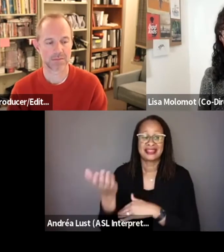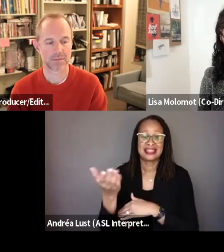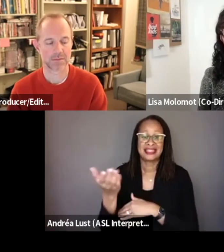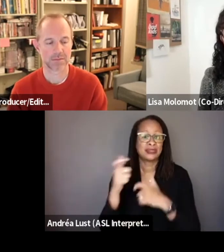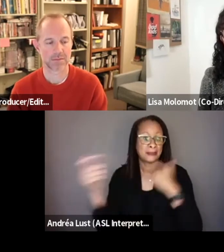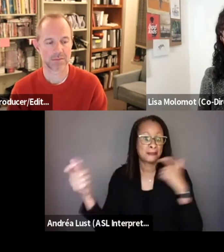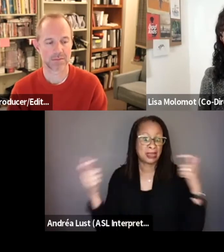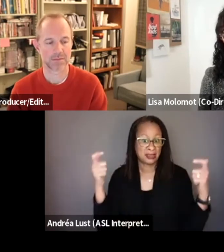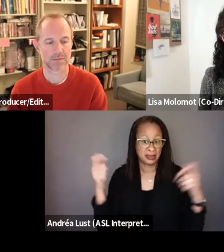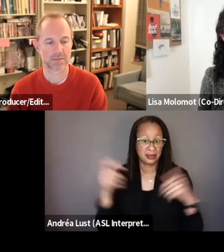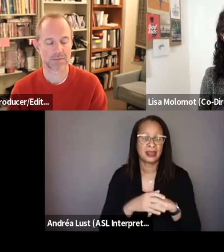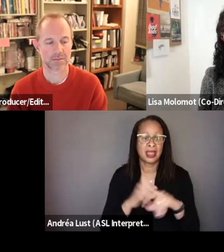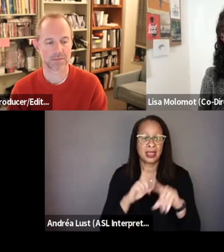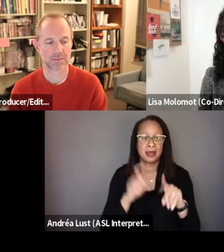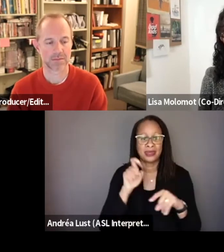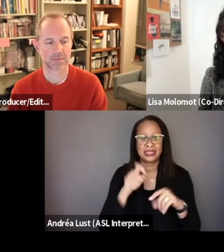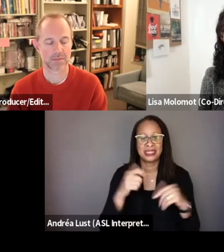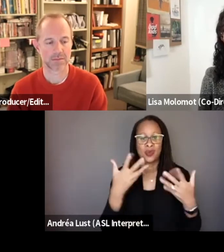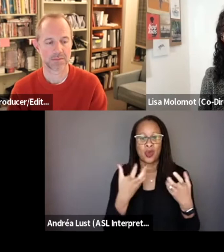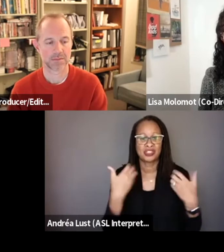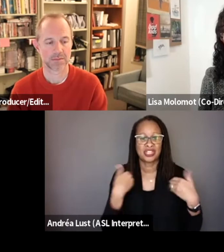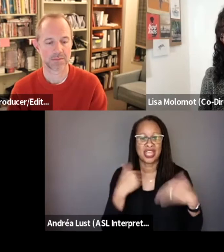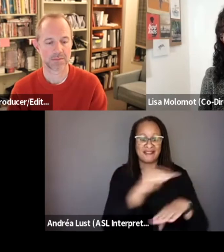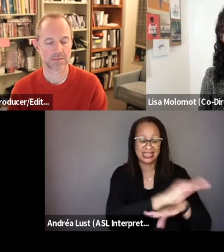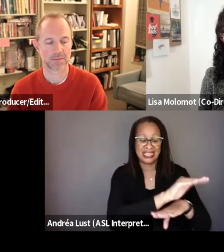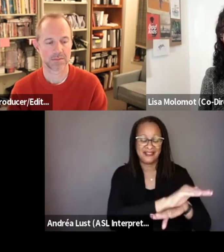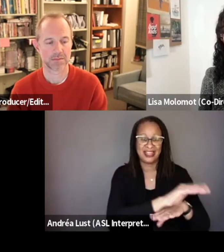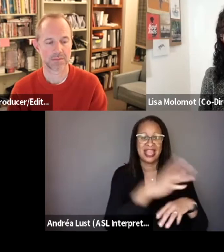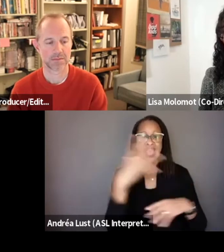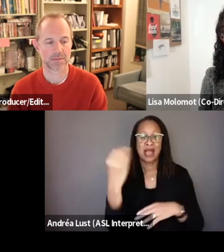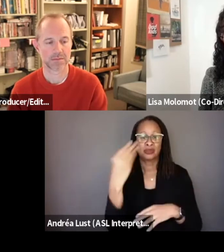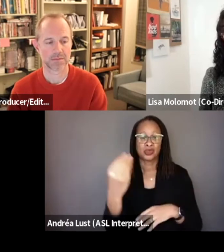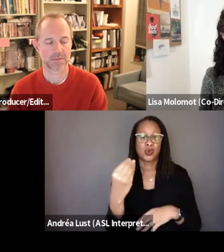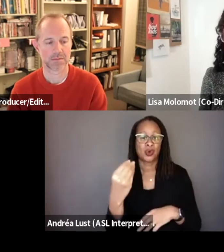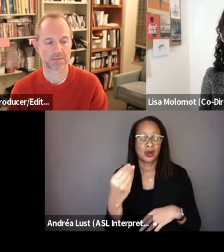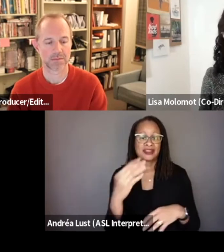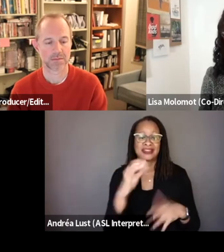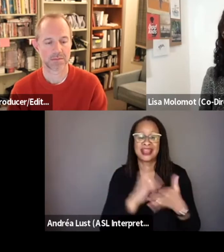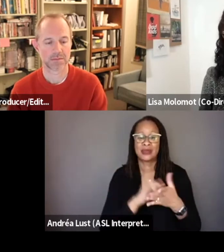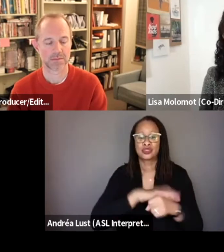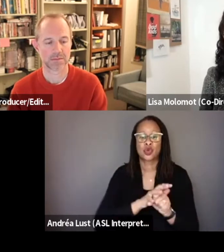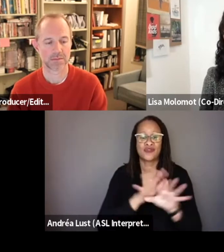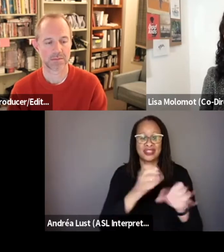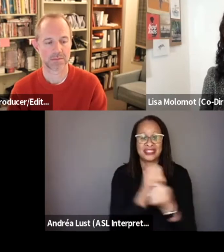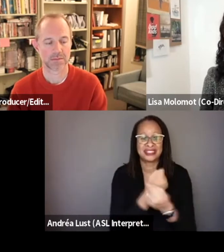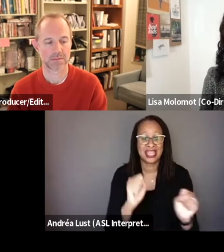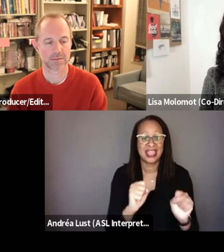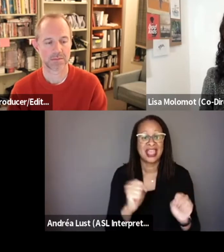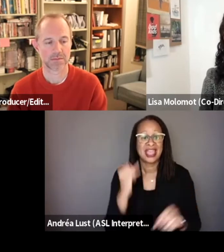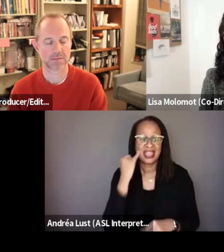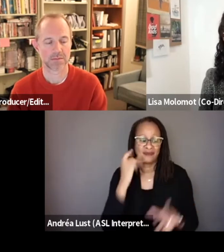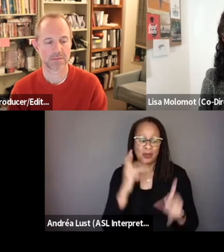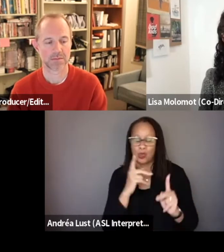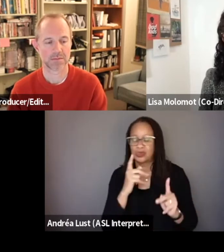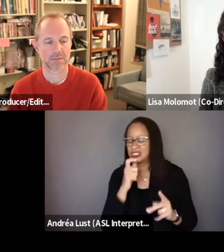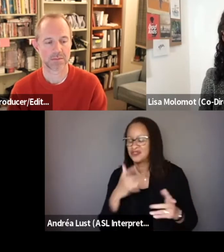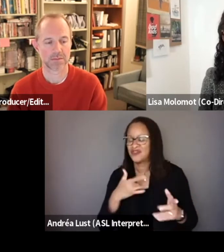but we wanted to have an evening outdoor screening that was COVID safe in case people didn't wanna do an indoor screening.